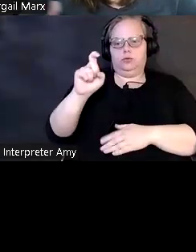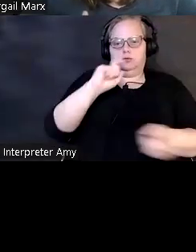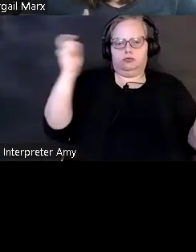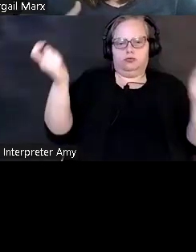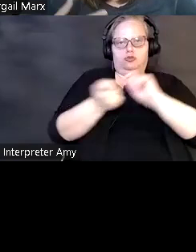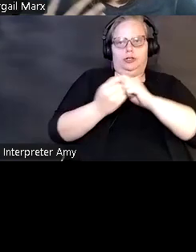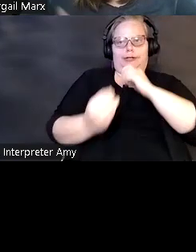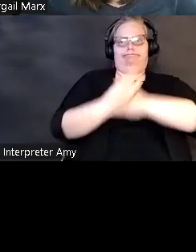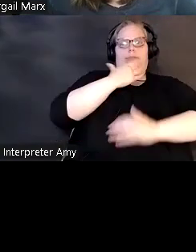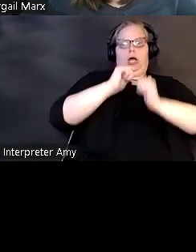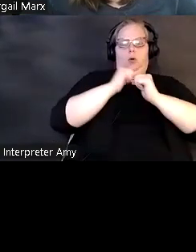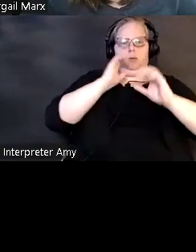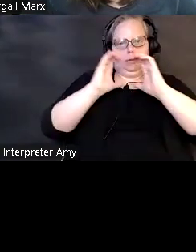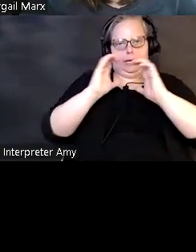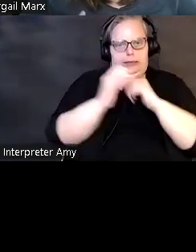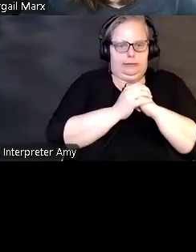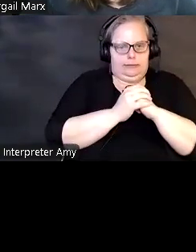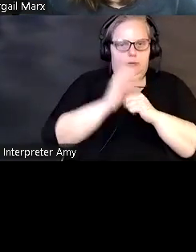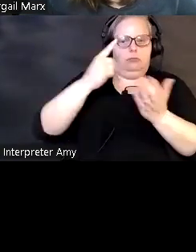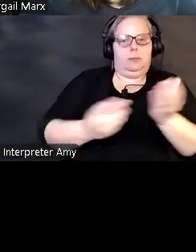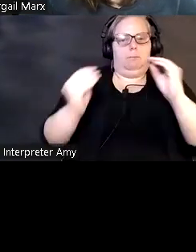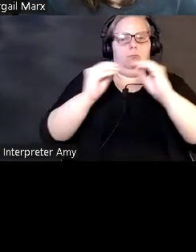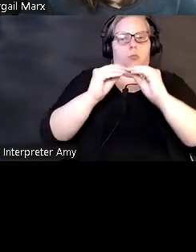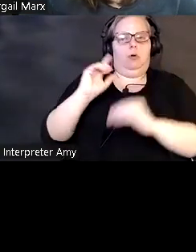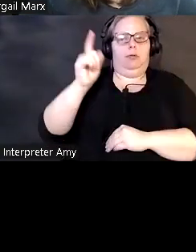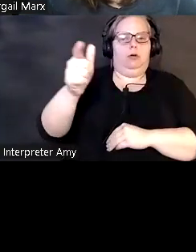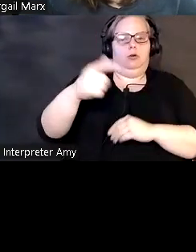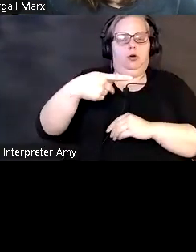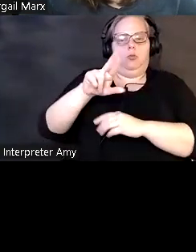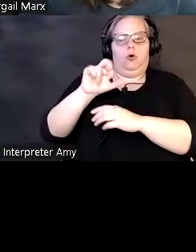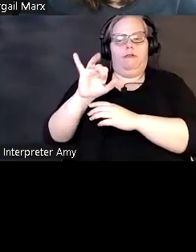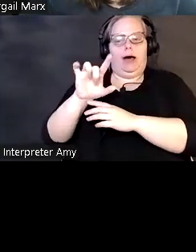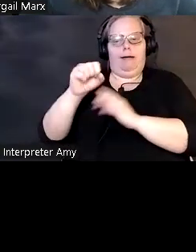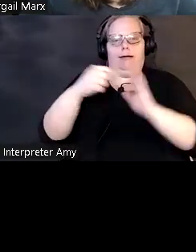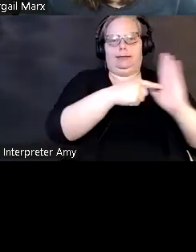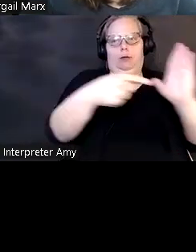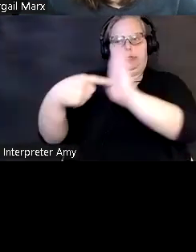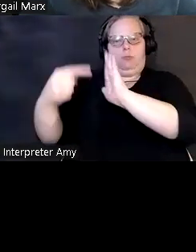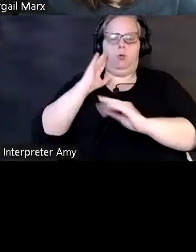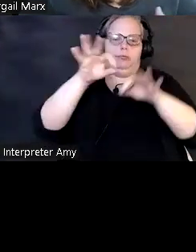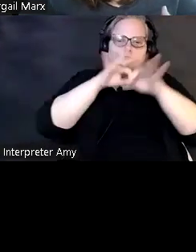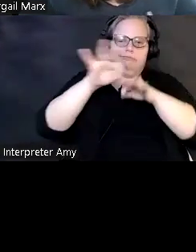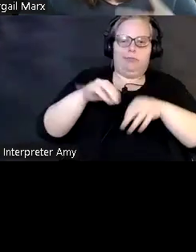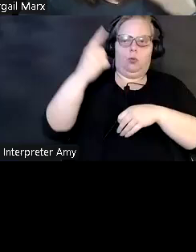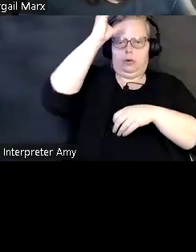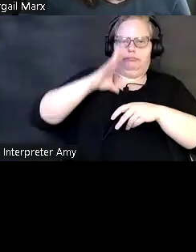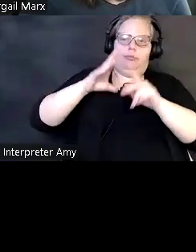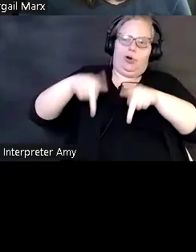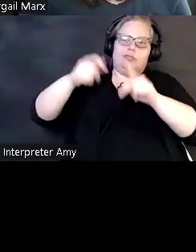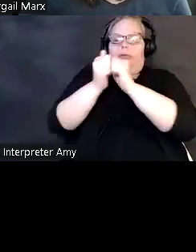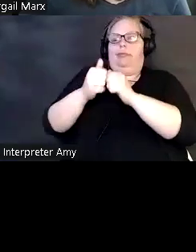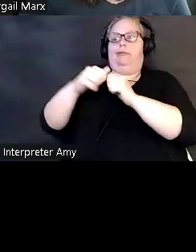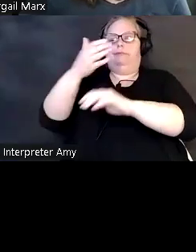So we'll talk later in the profiles talking about someone who may be using speech most